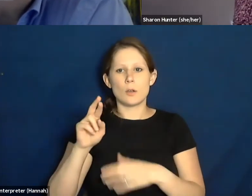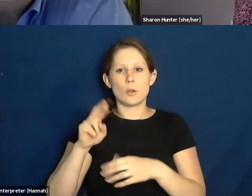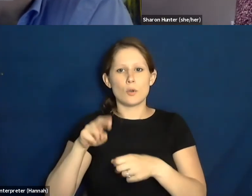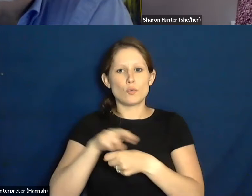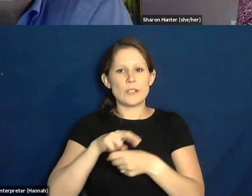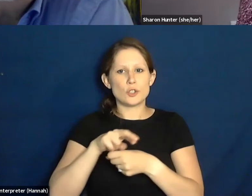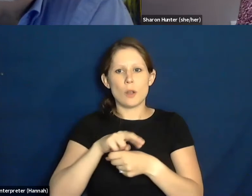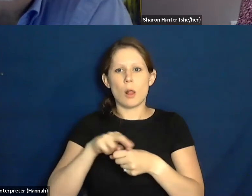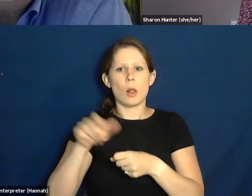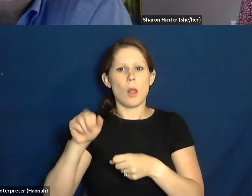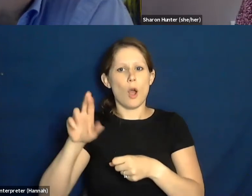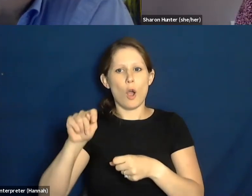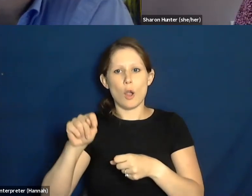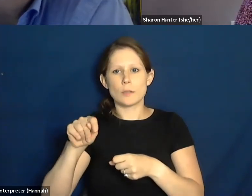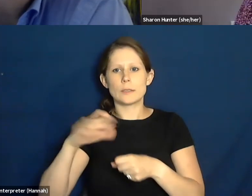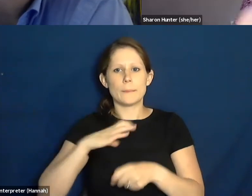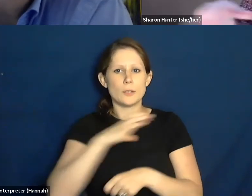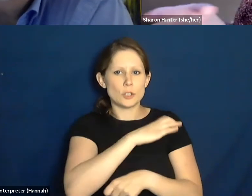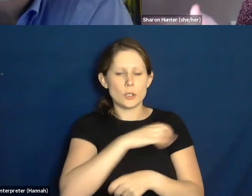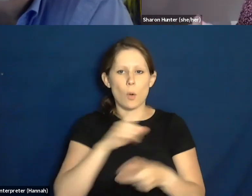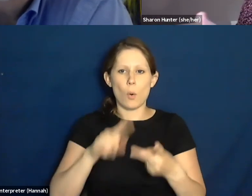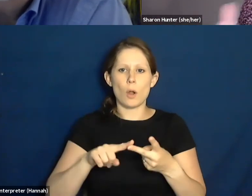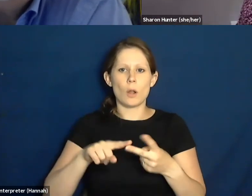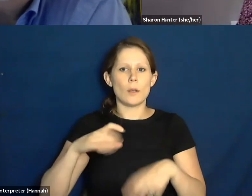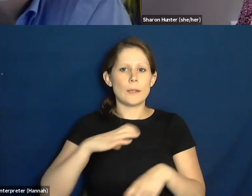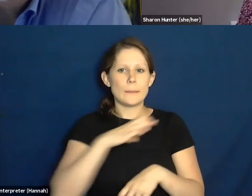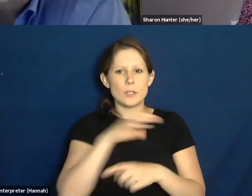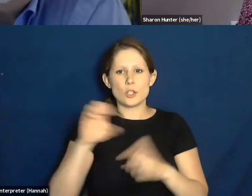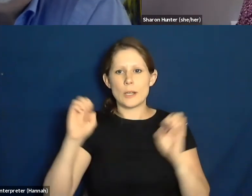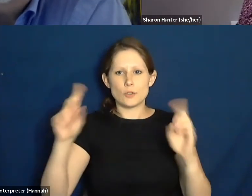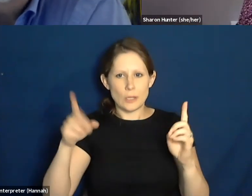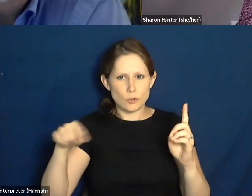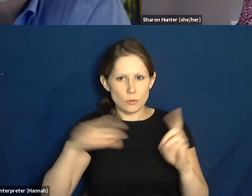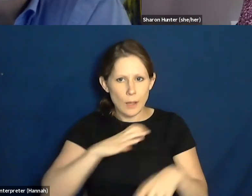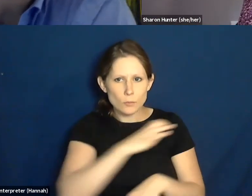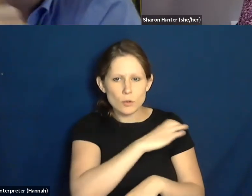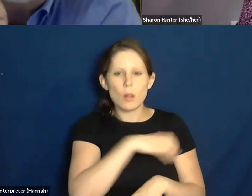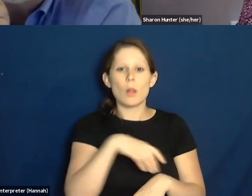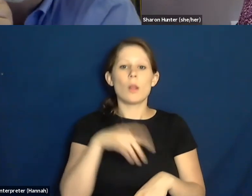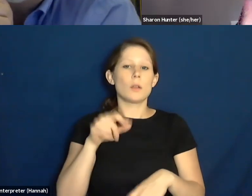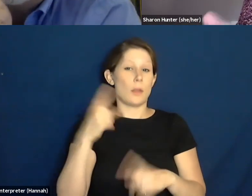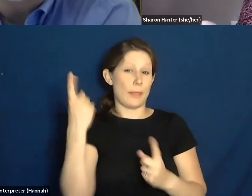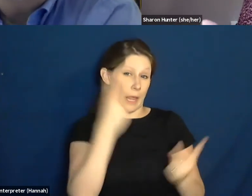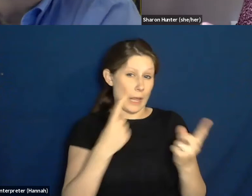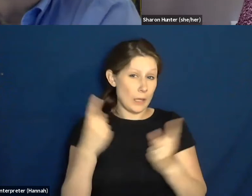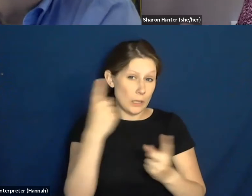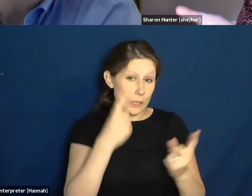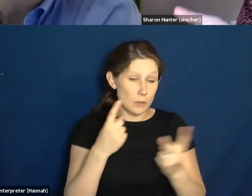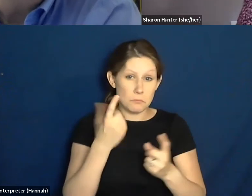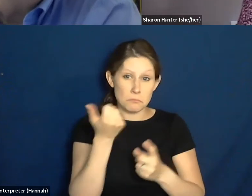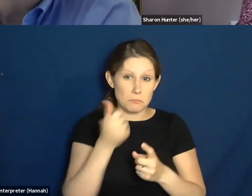education council, for theaters across the board? Will there be available funds for